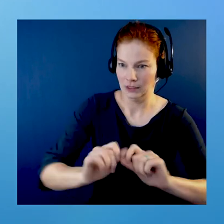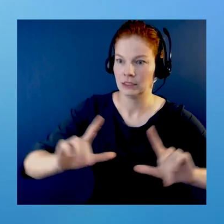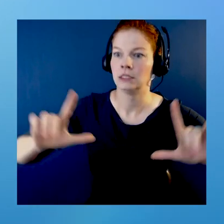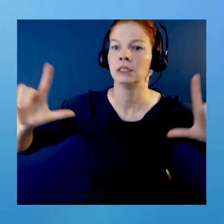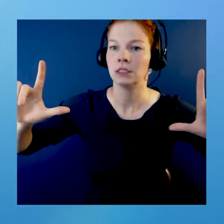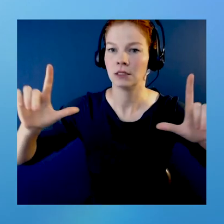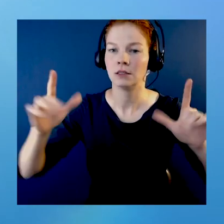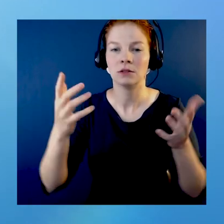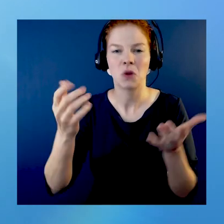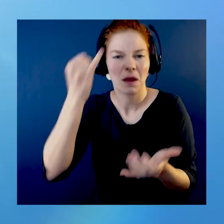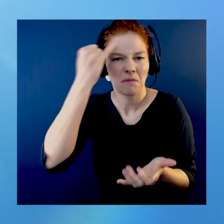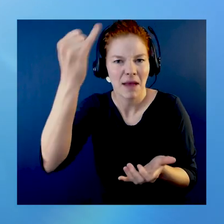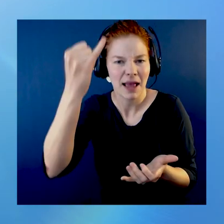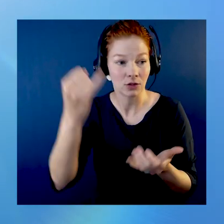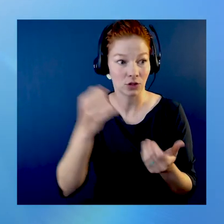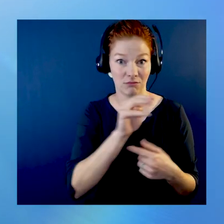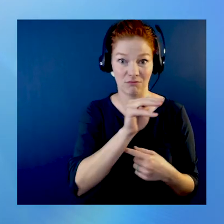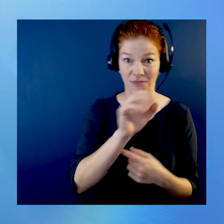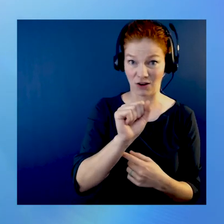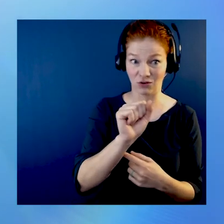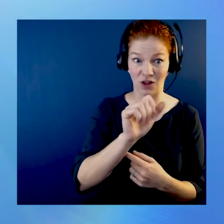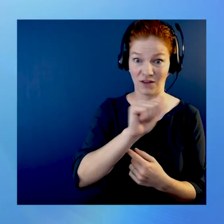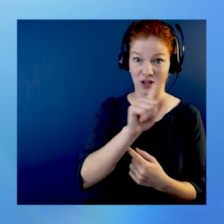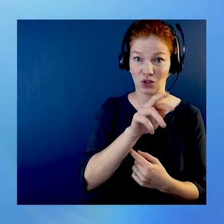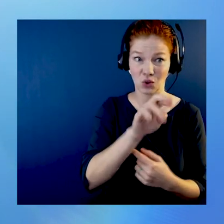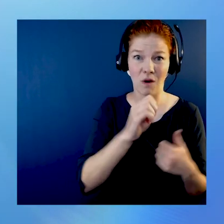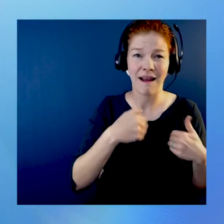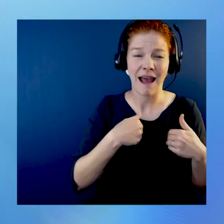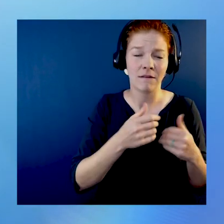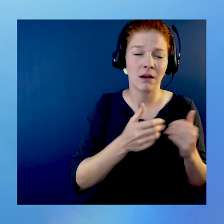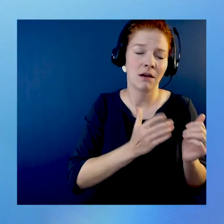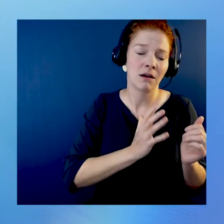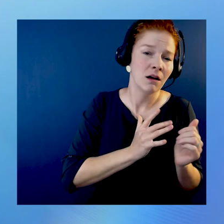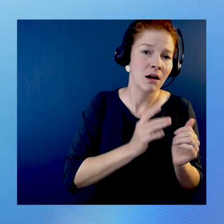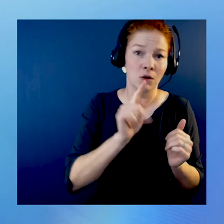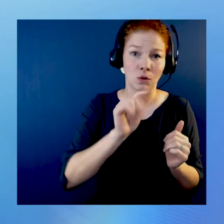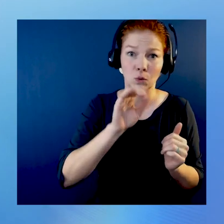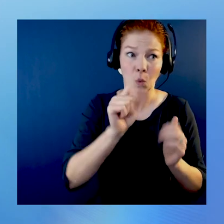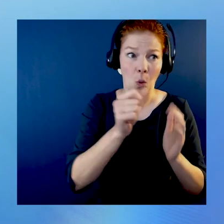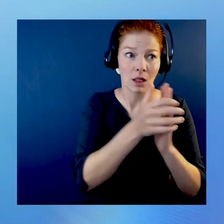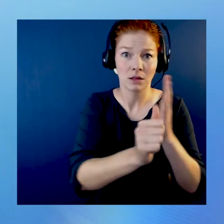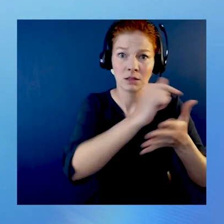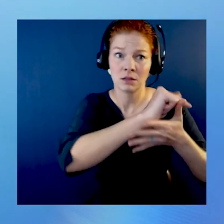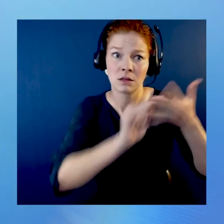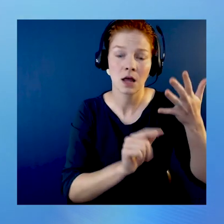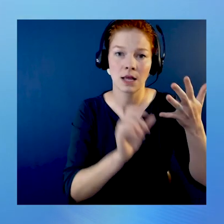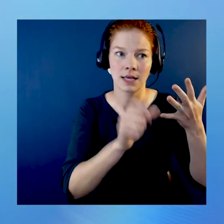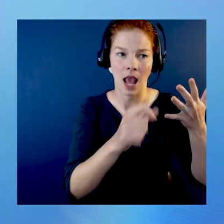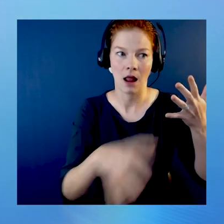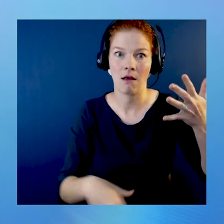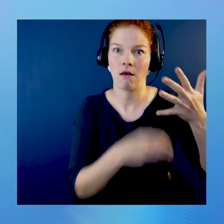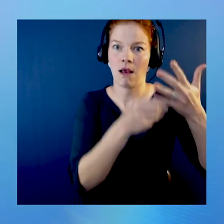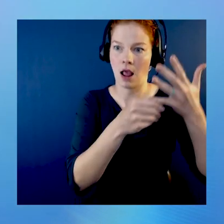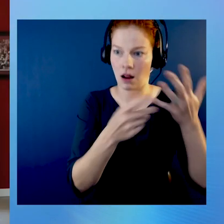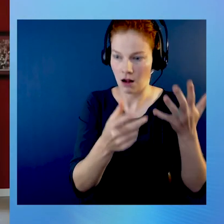to the amazing tool sets provided by Microsoft Azure that you can now link it to a 3D real-time creation platform.